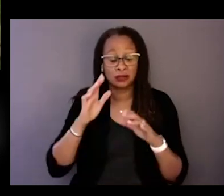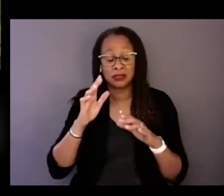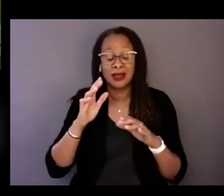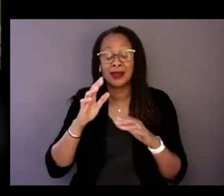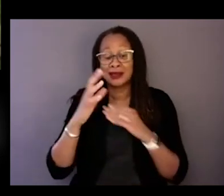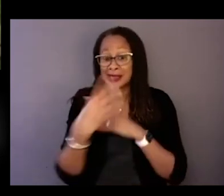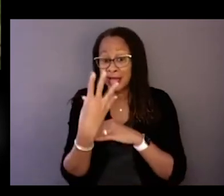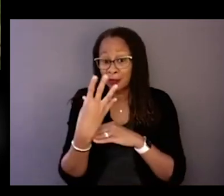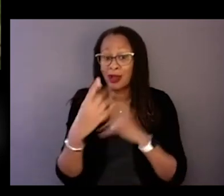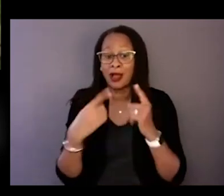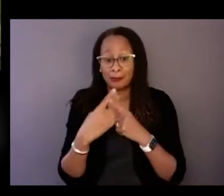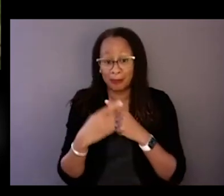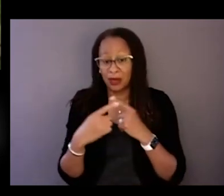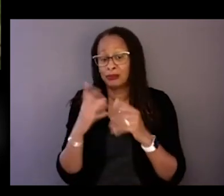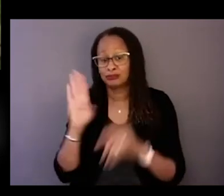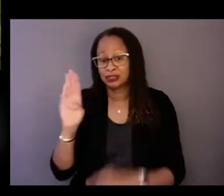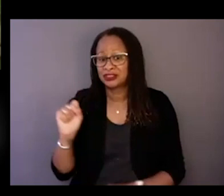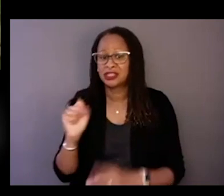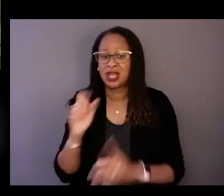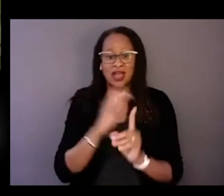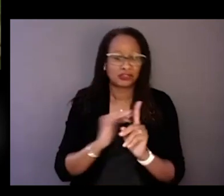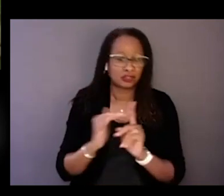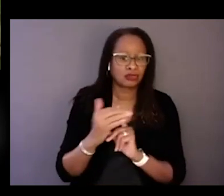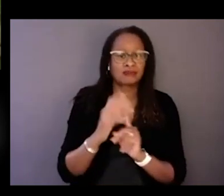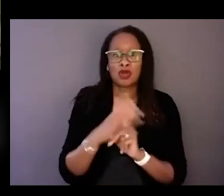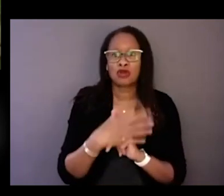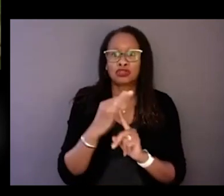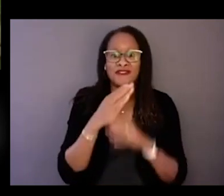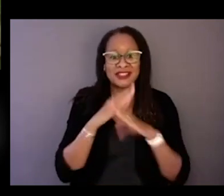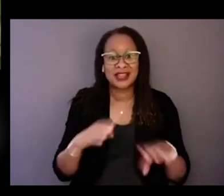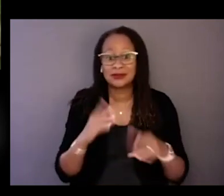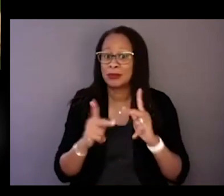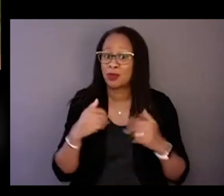for a really long time. People have NDAs, people who work in the business